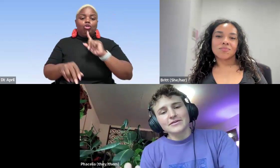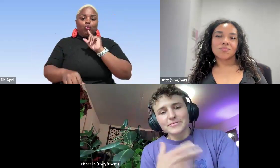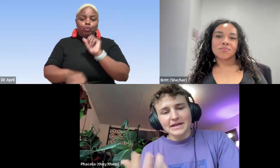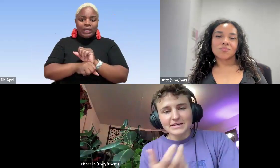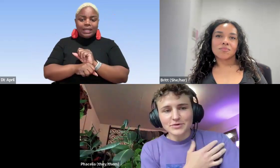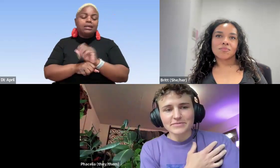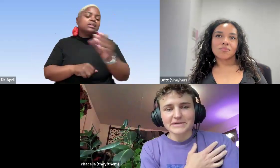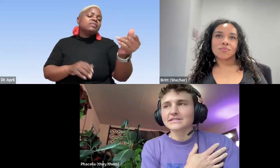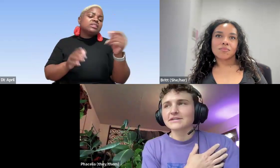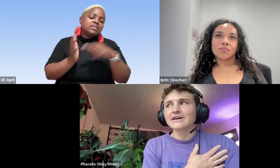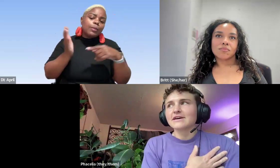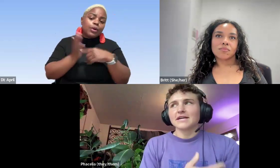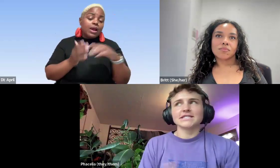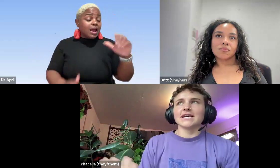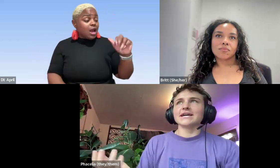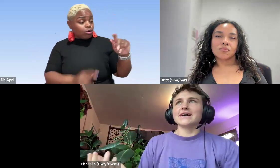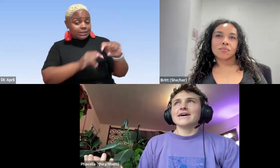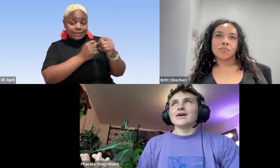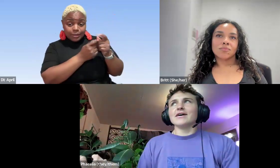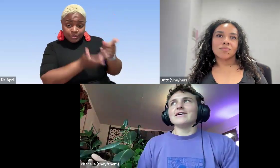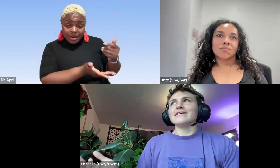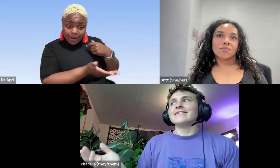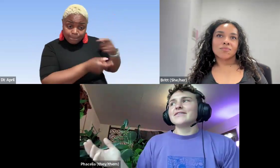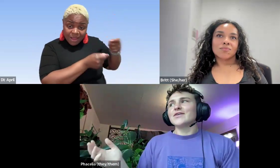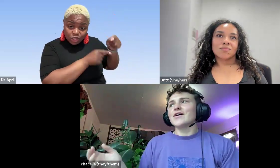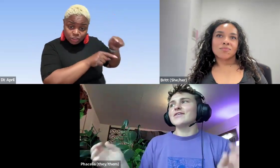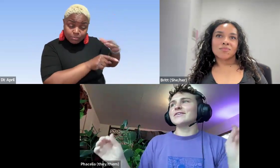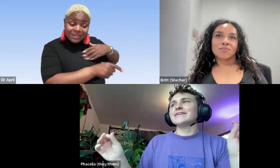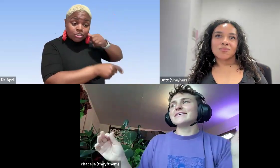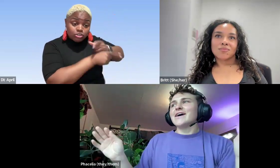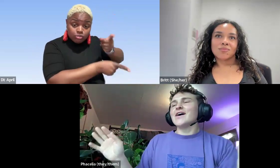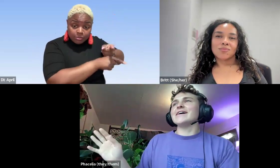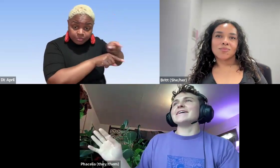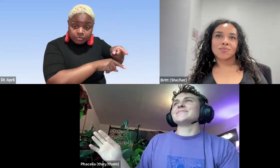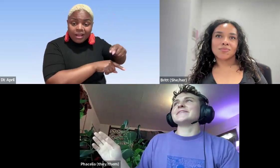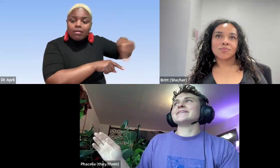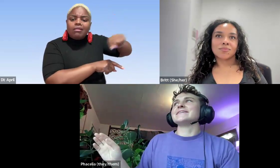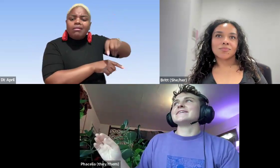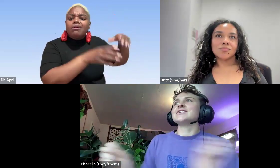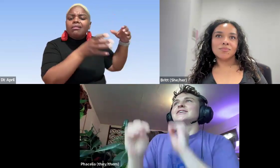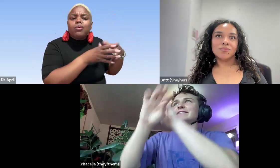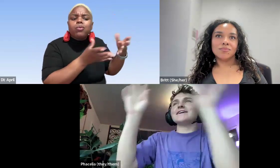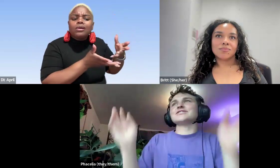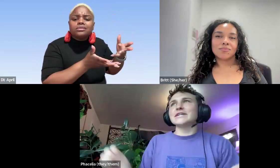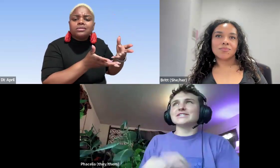I co-manage with my sister is like, uh, uh, collage, right?